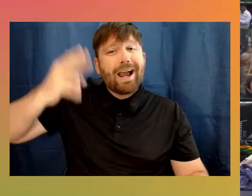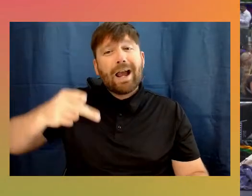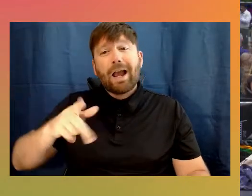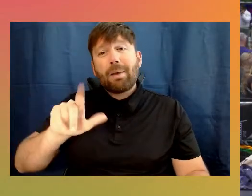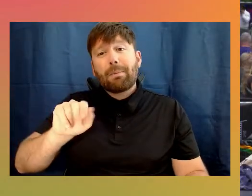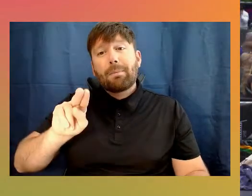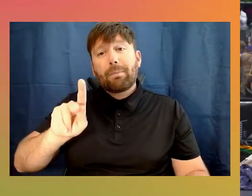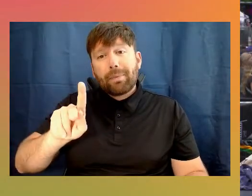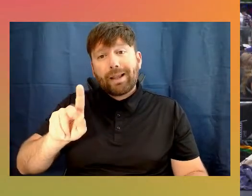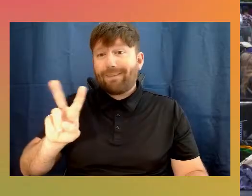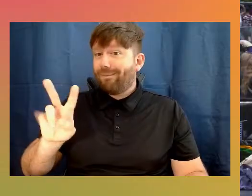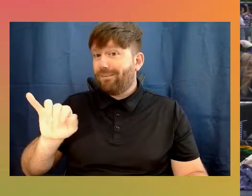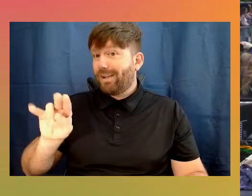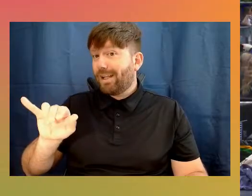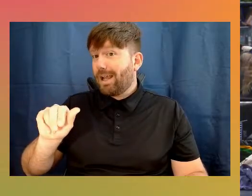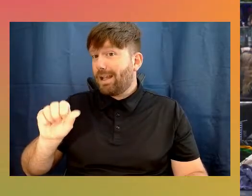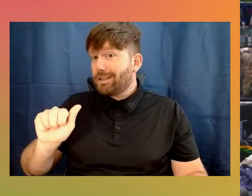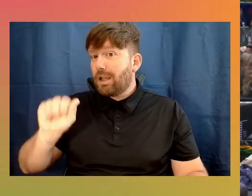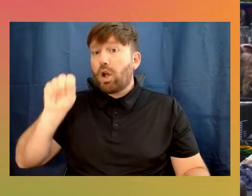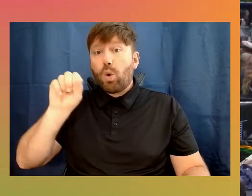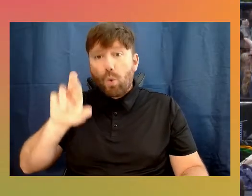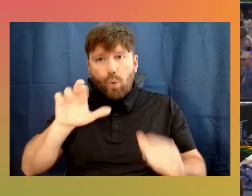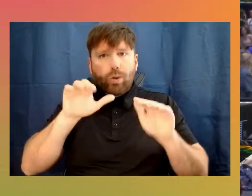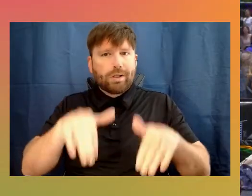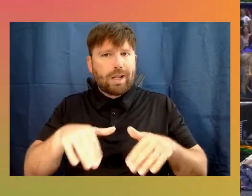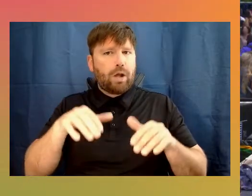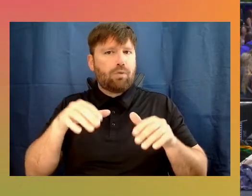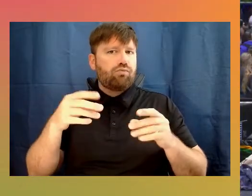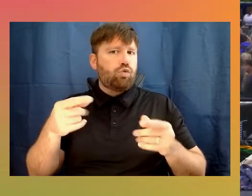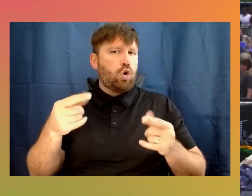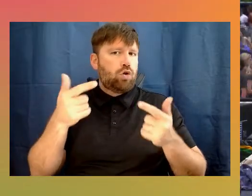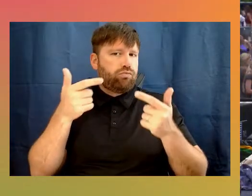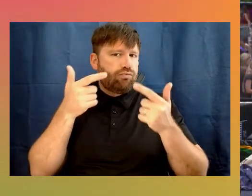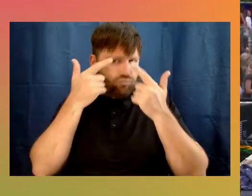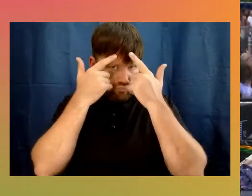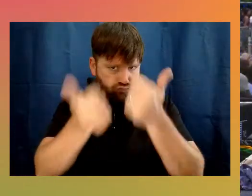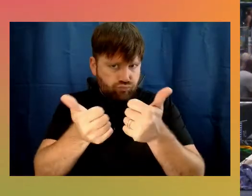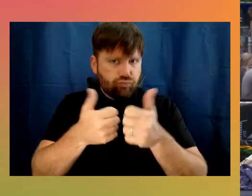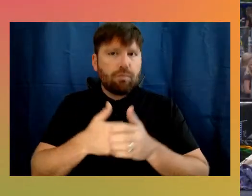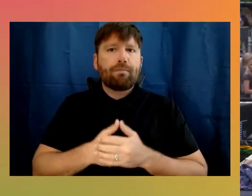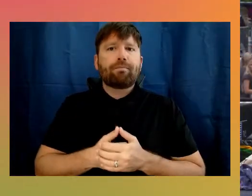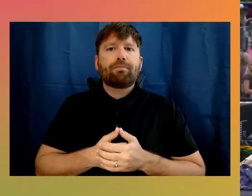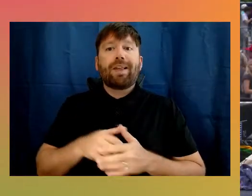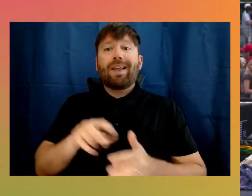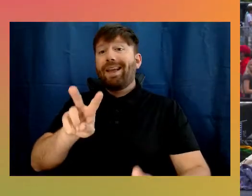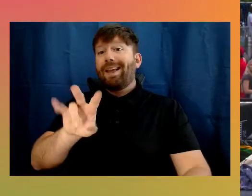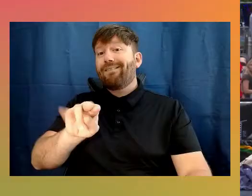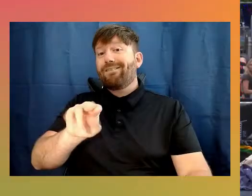TAKE THE TIME. FIND THE HIGH PLANK.